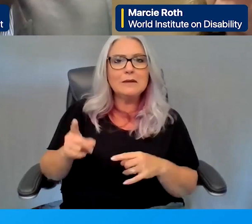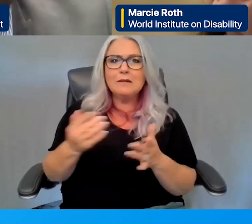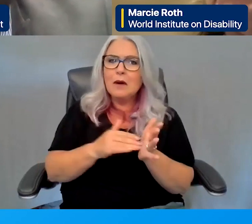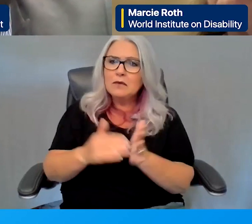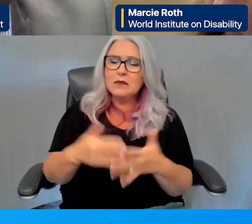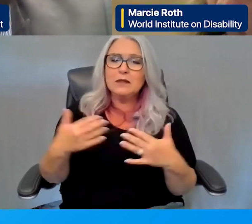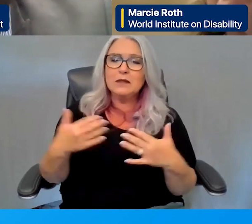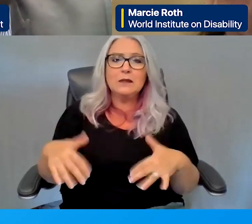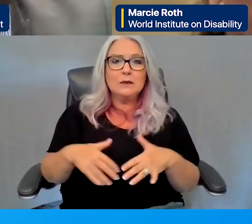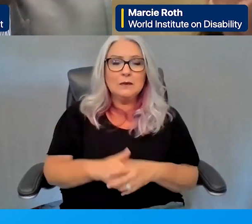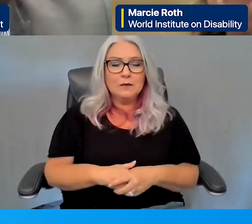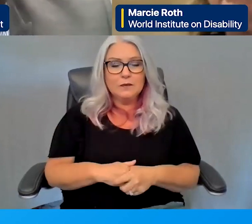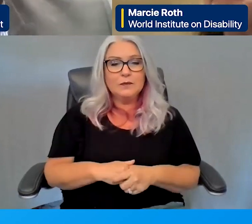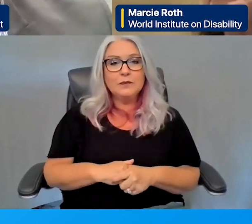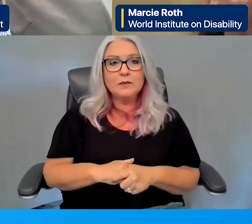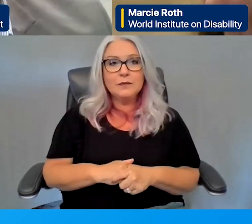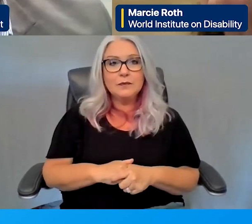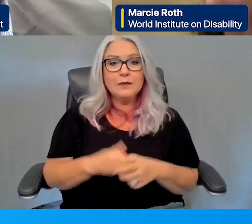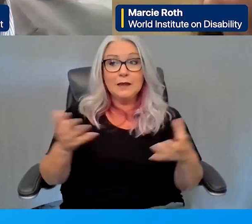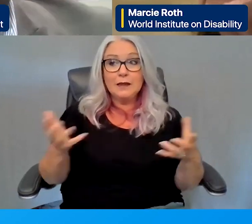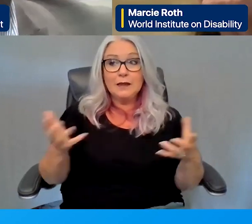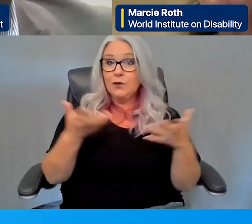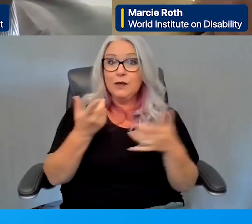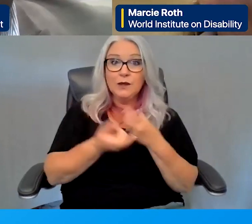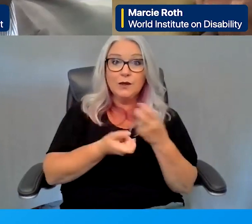know, in 2023 we are seeing